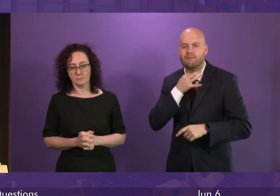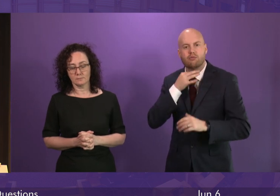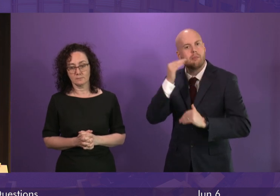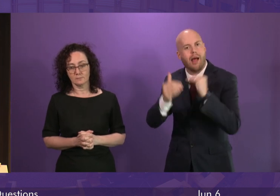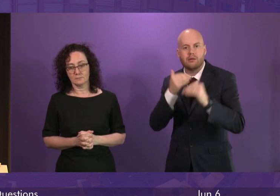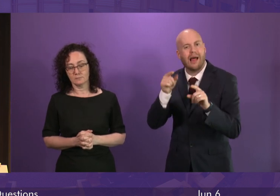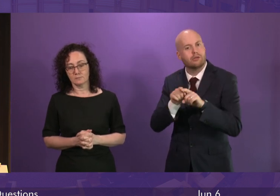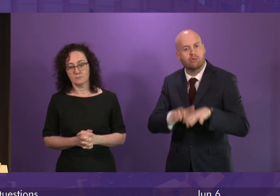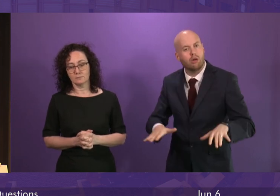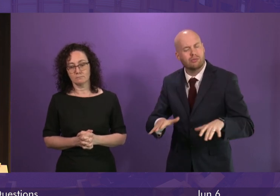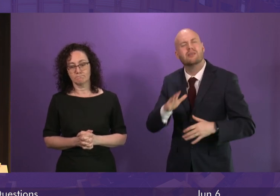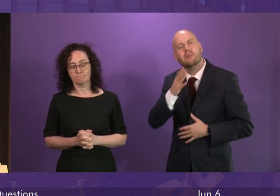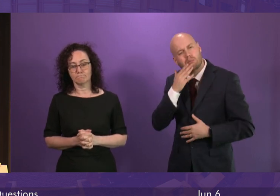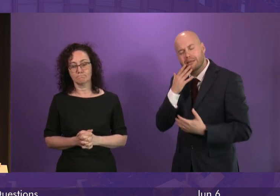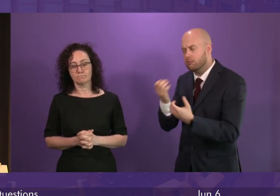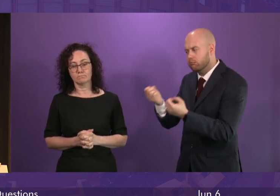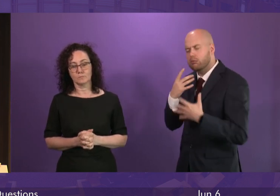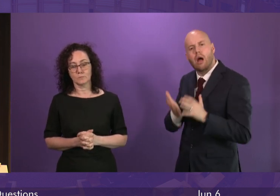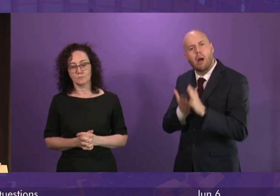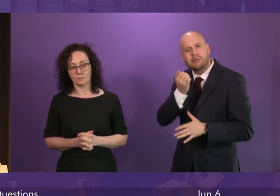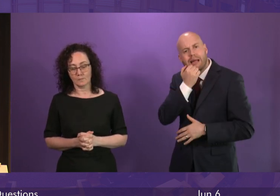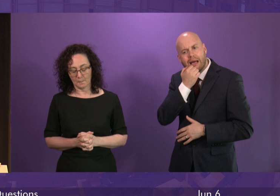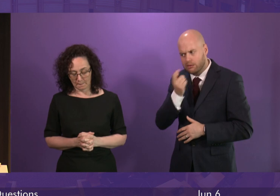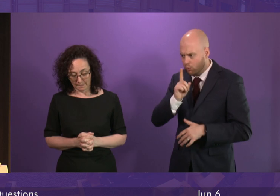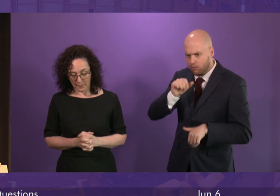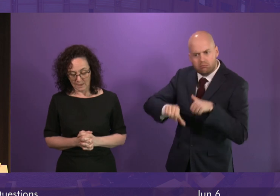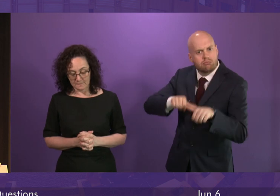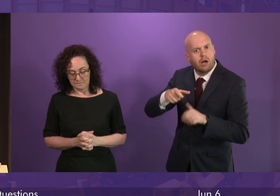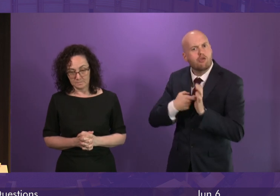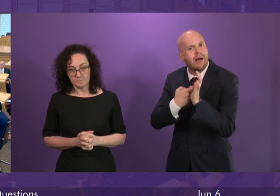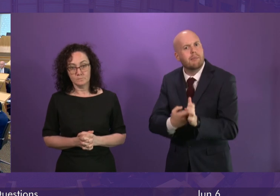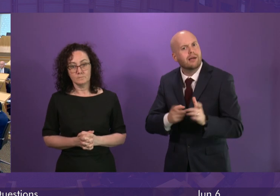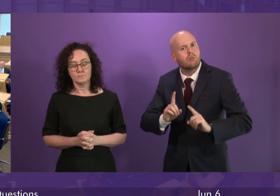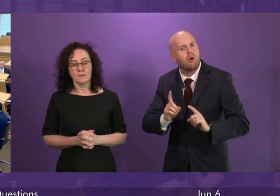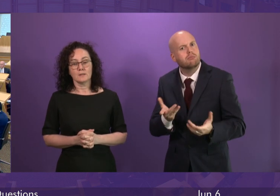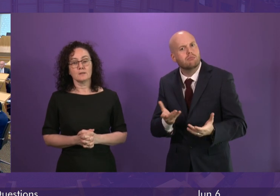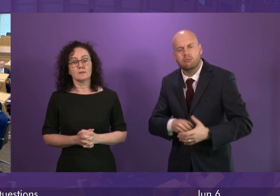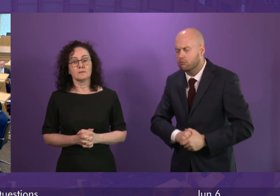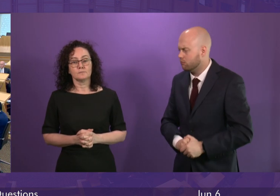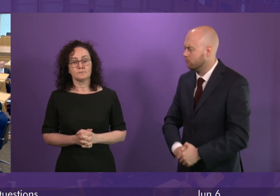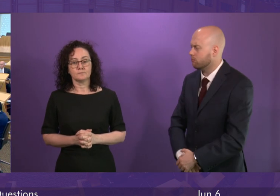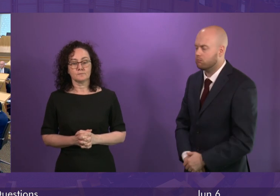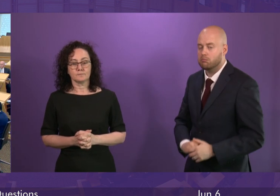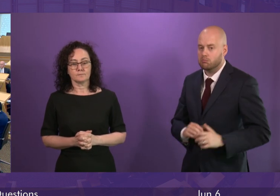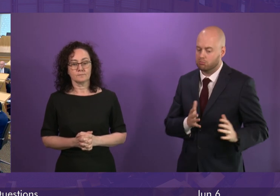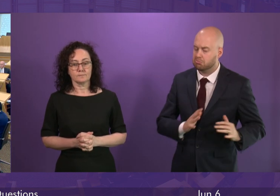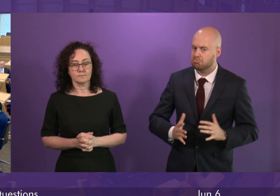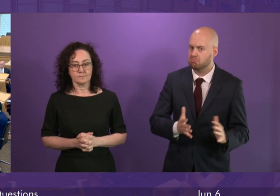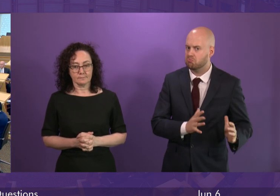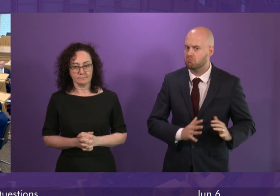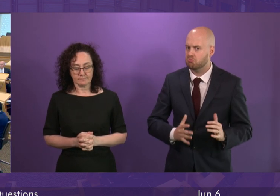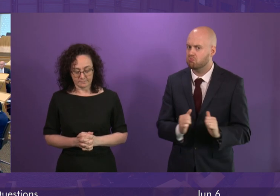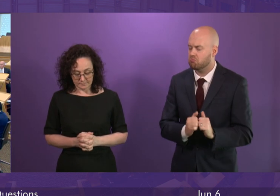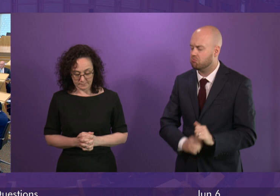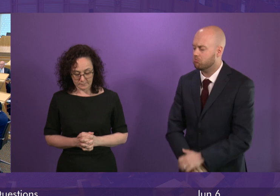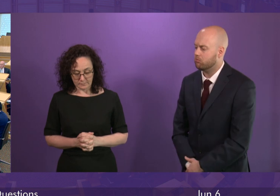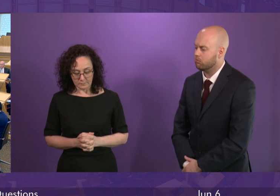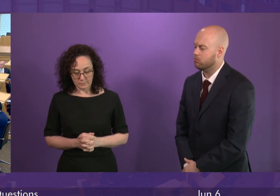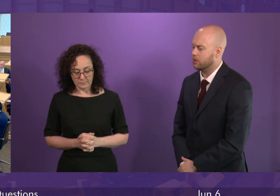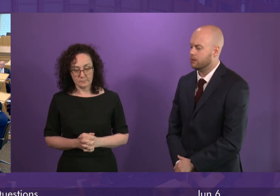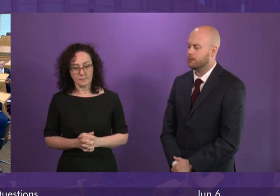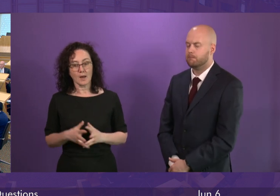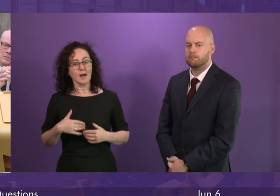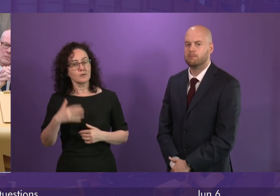an update on progress towards that recommendation? John Swinney: I recall the discussions in